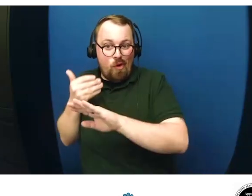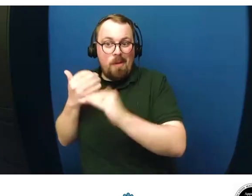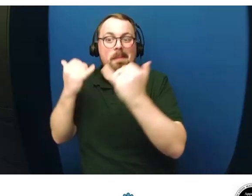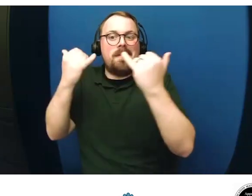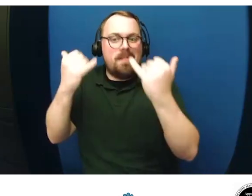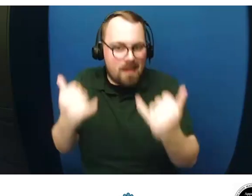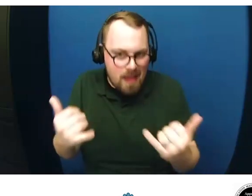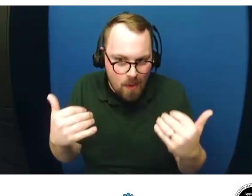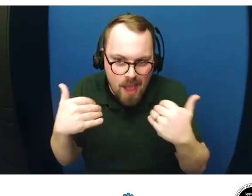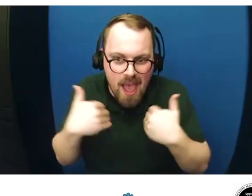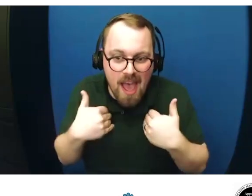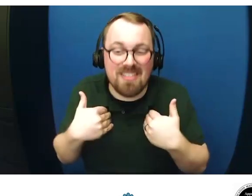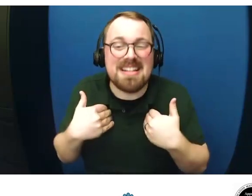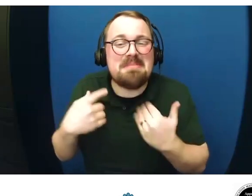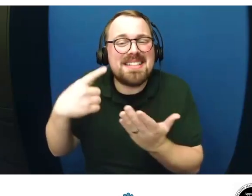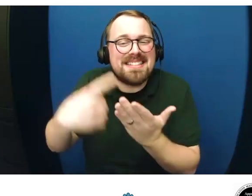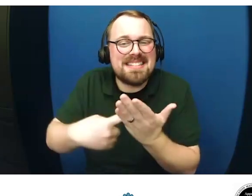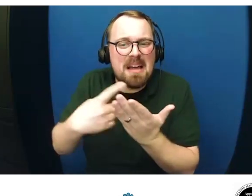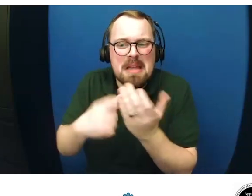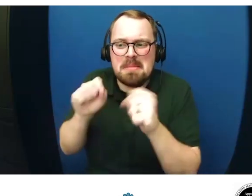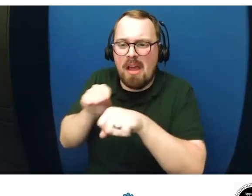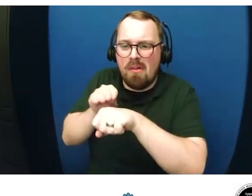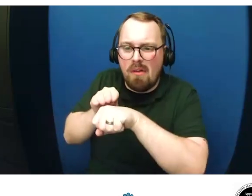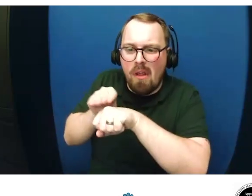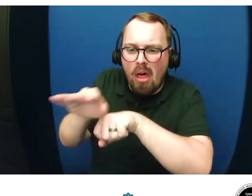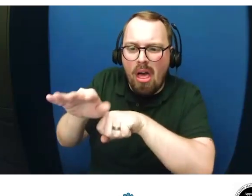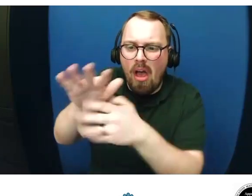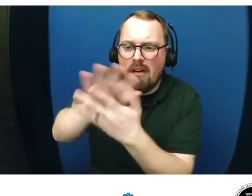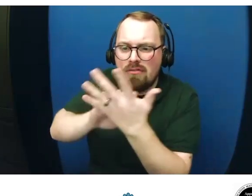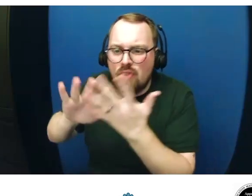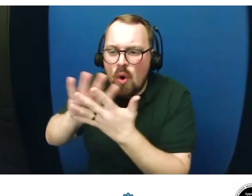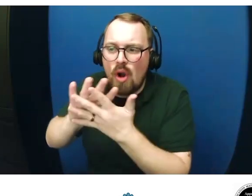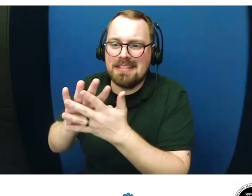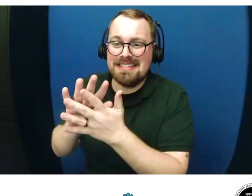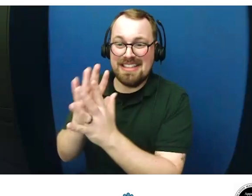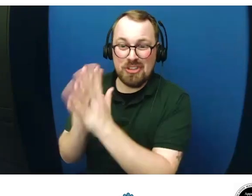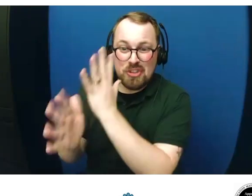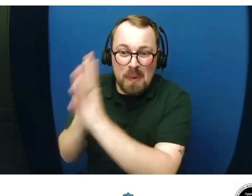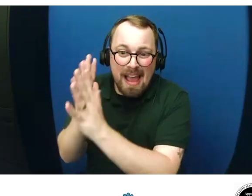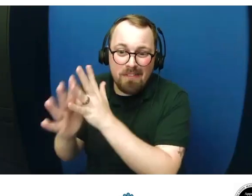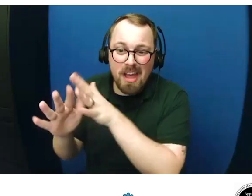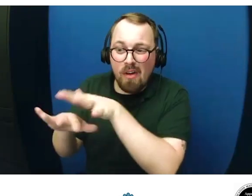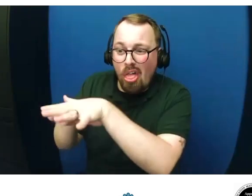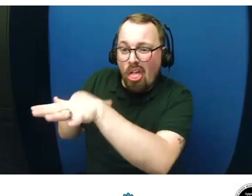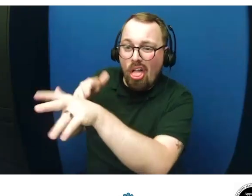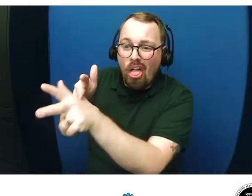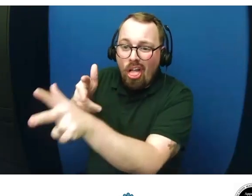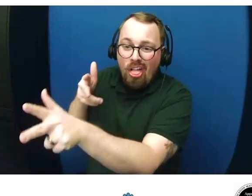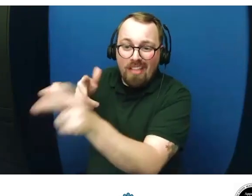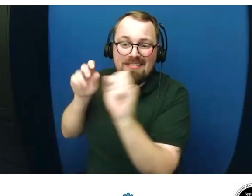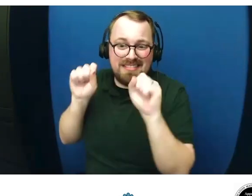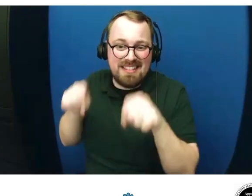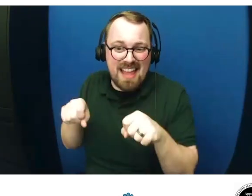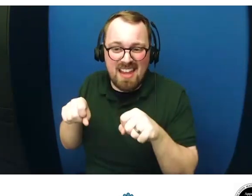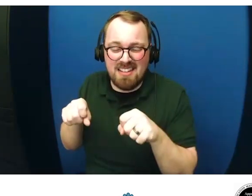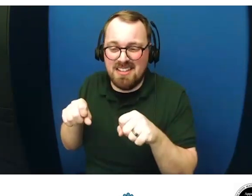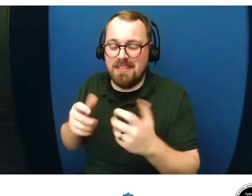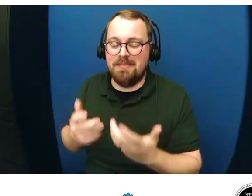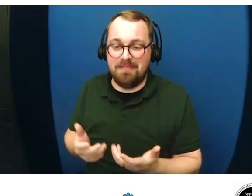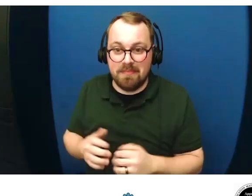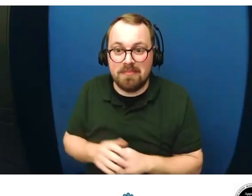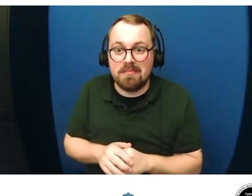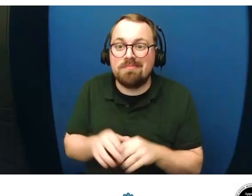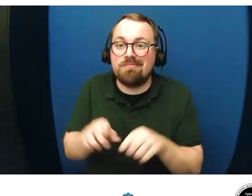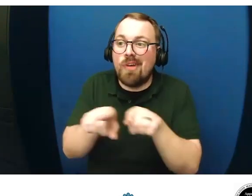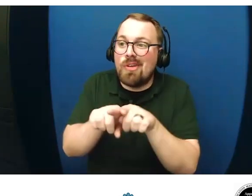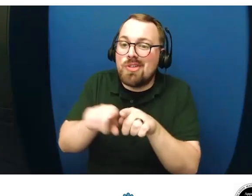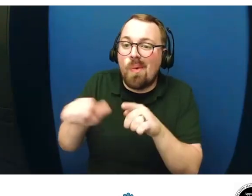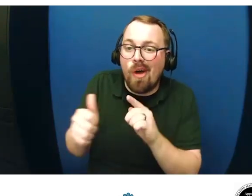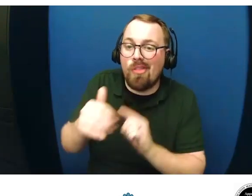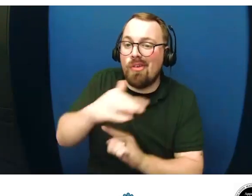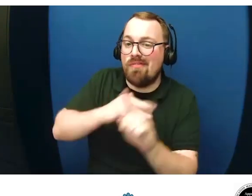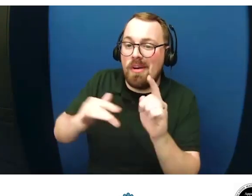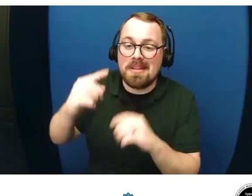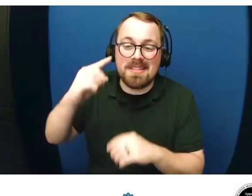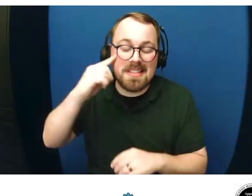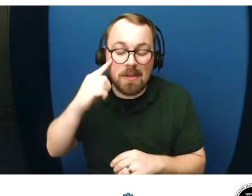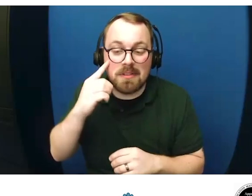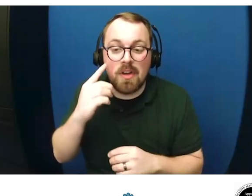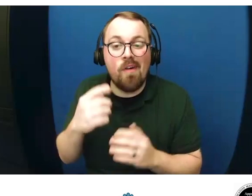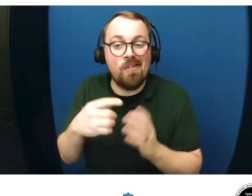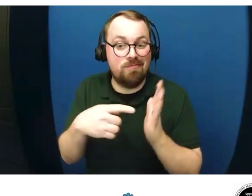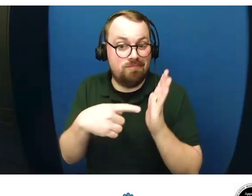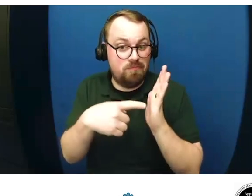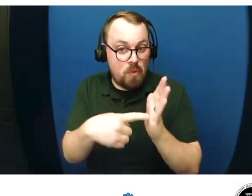but it can distort some traffic sounds and other environmental sounds. You may not be able to tell,